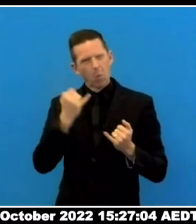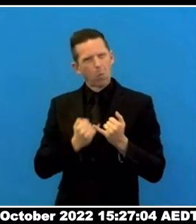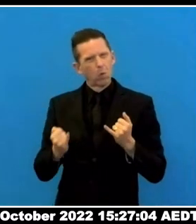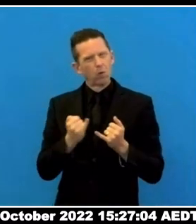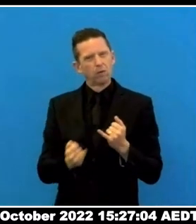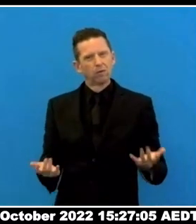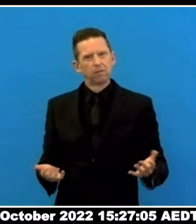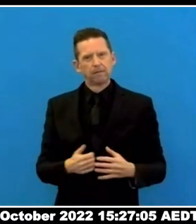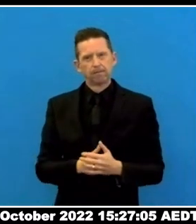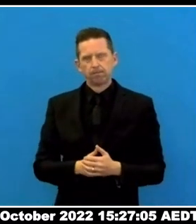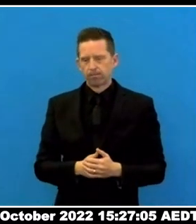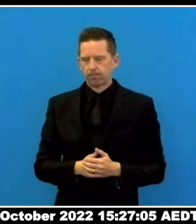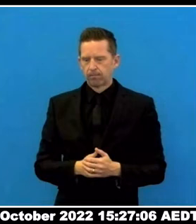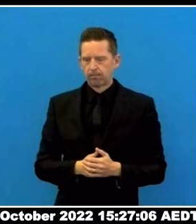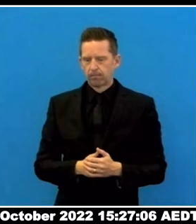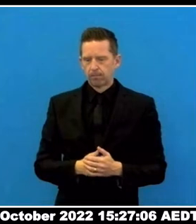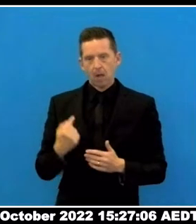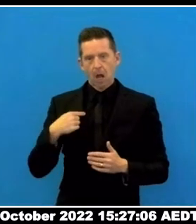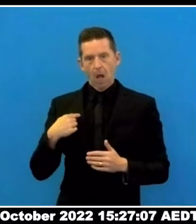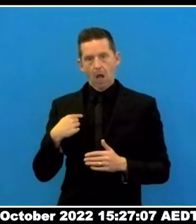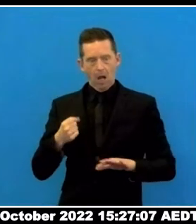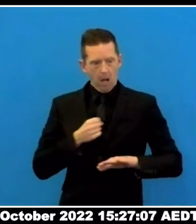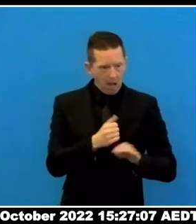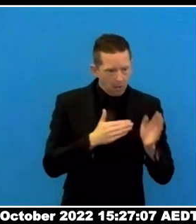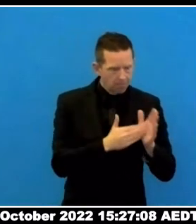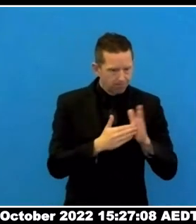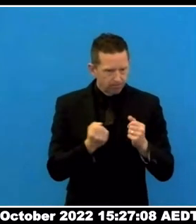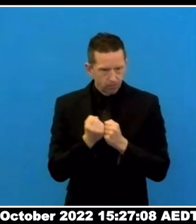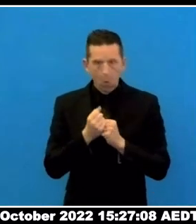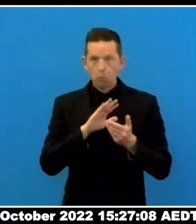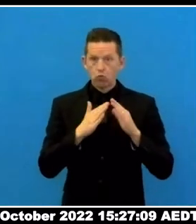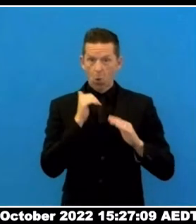So, I step in and the community always ask us to do the interpreting